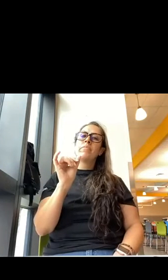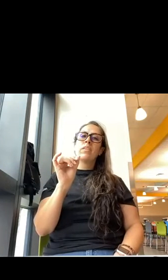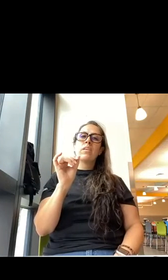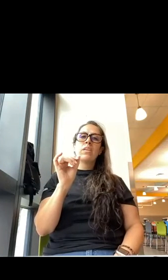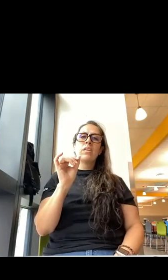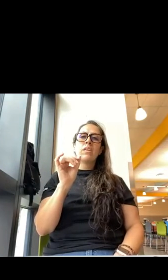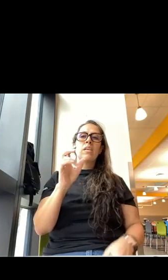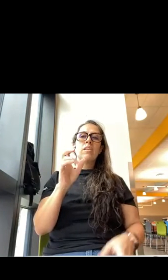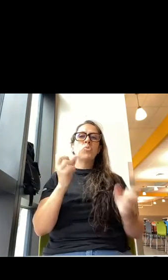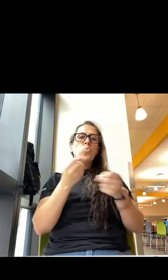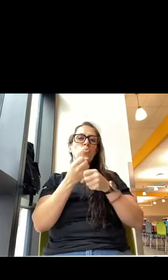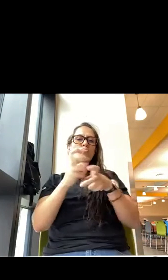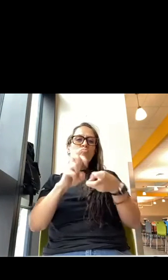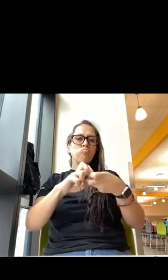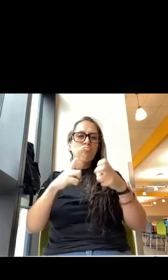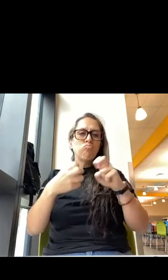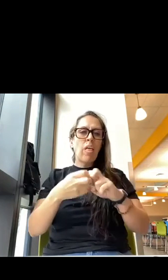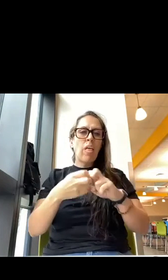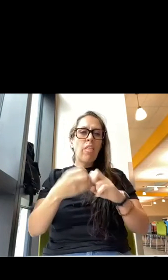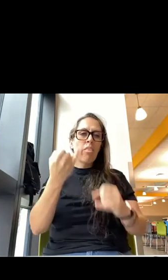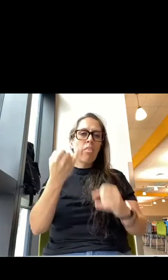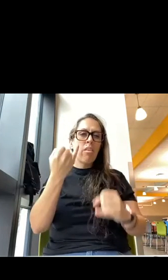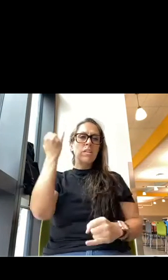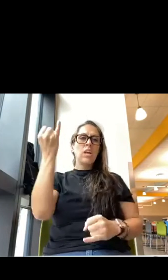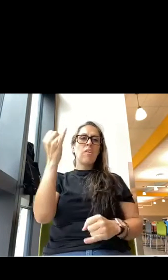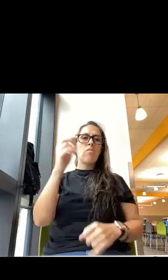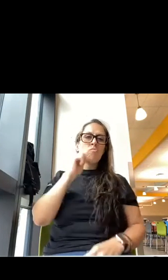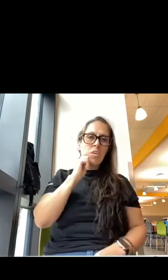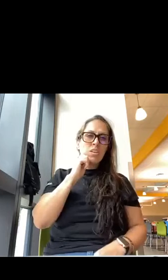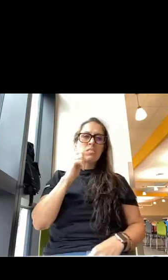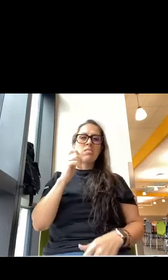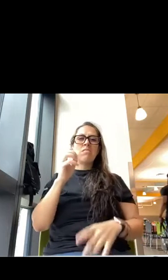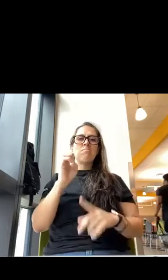the idea of race or ethnicity, is something that can be used to